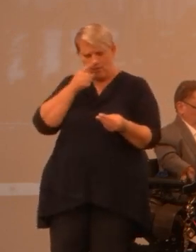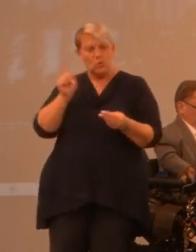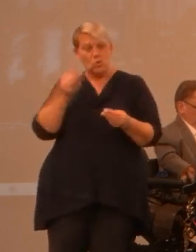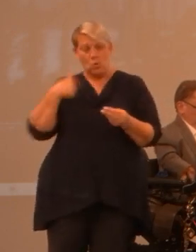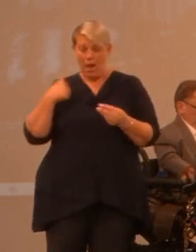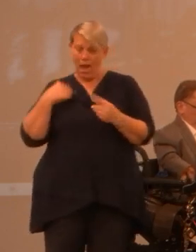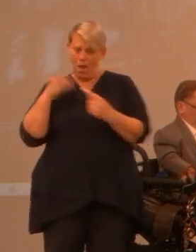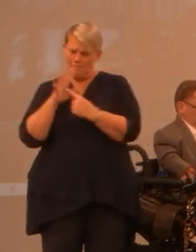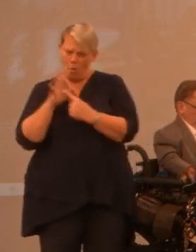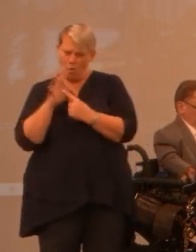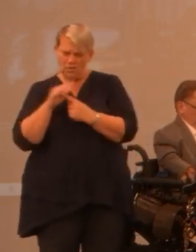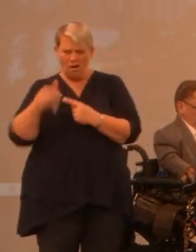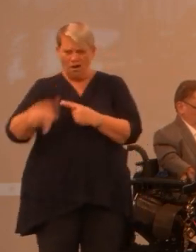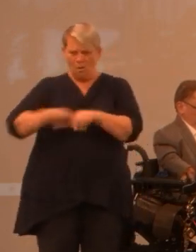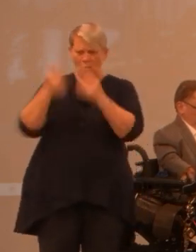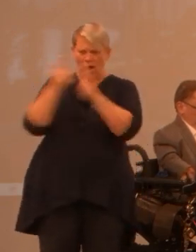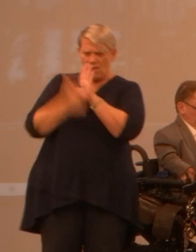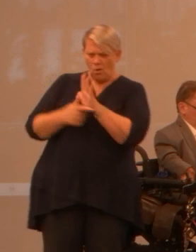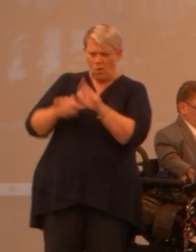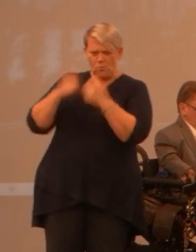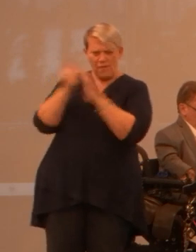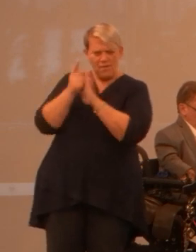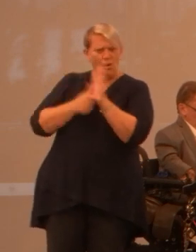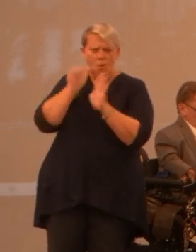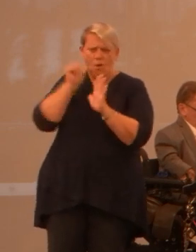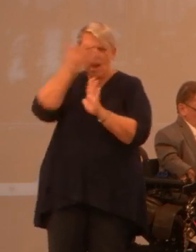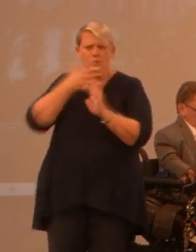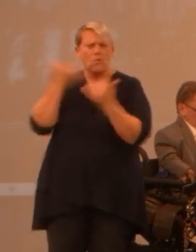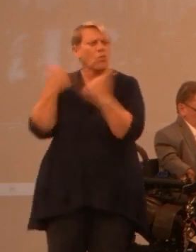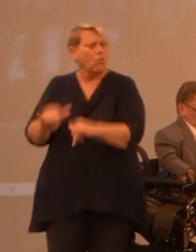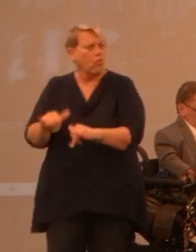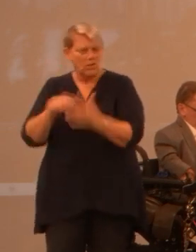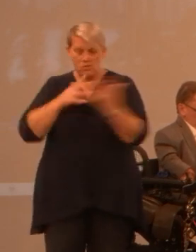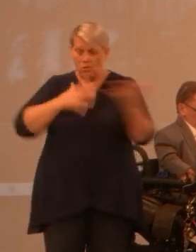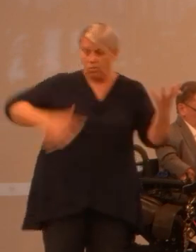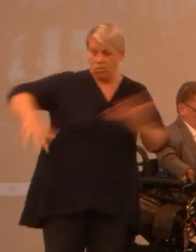all of a sudden was illegal and outlawed. And immediately they disrupted our